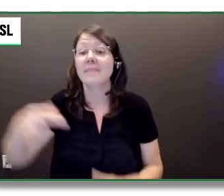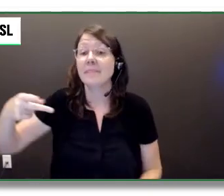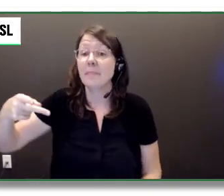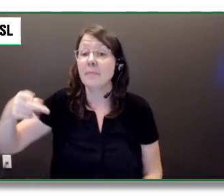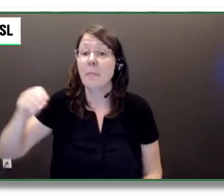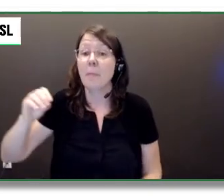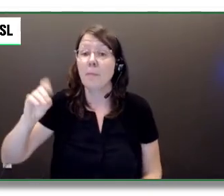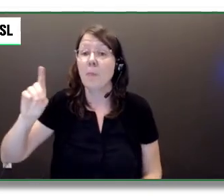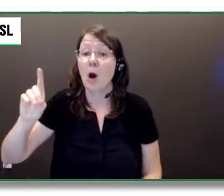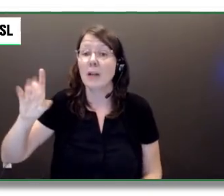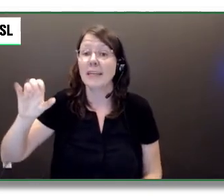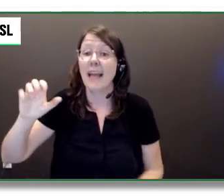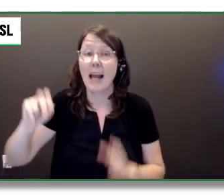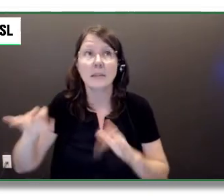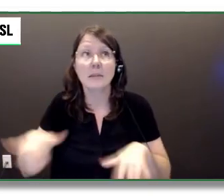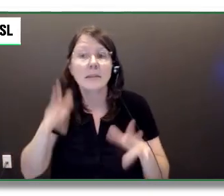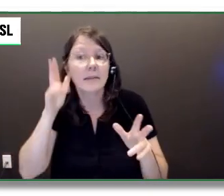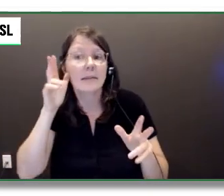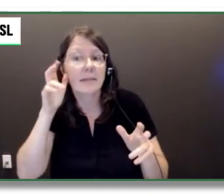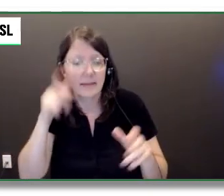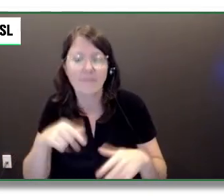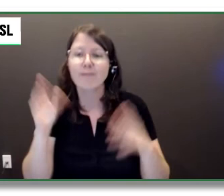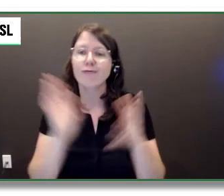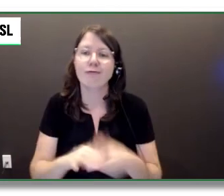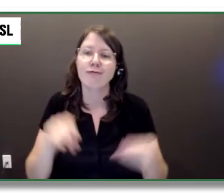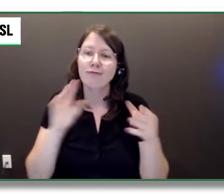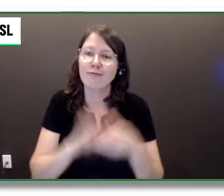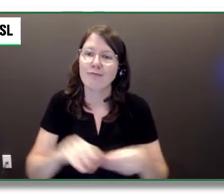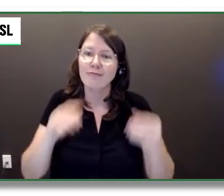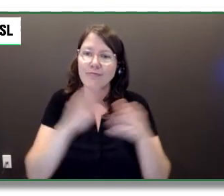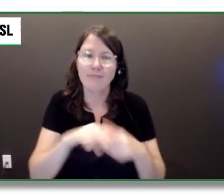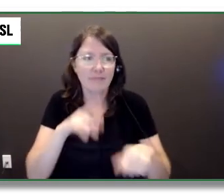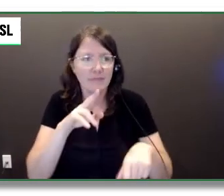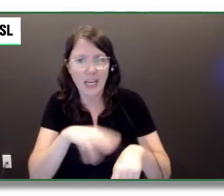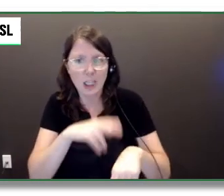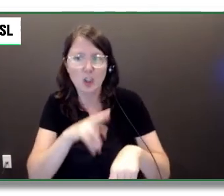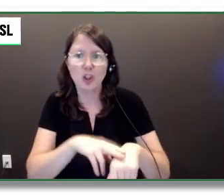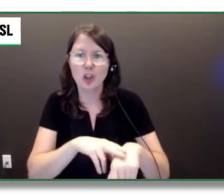nature or people's experiences in nature. This is one I like called - Out There that